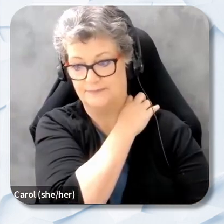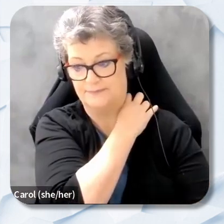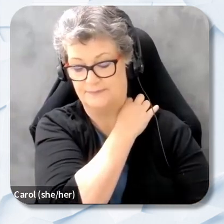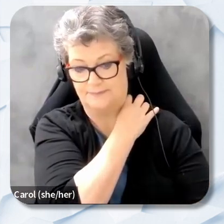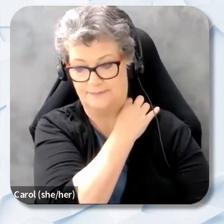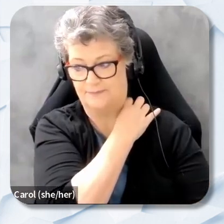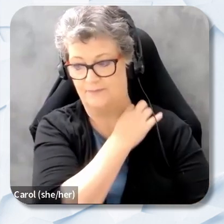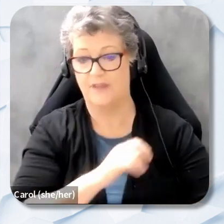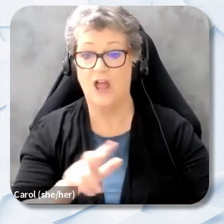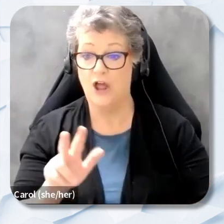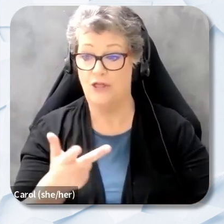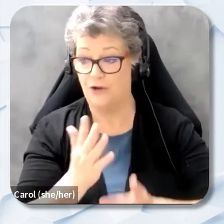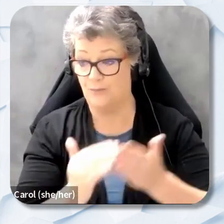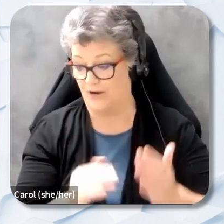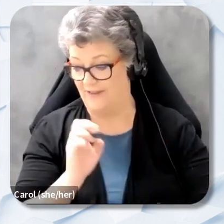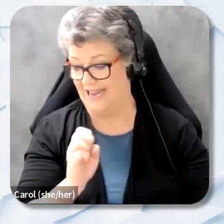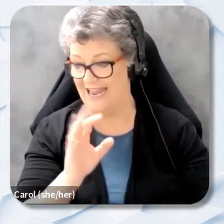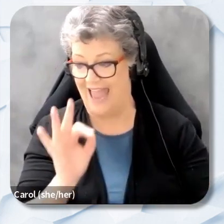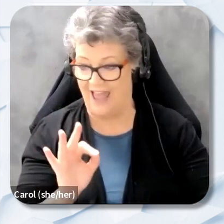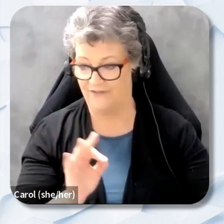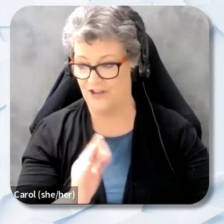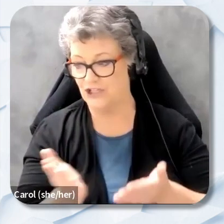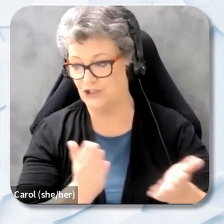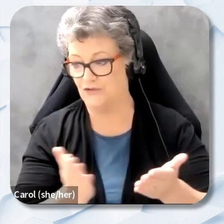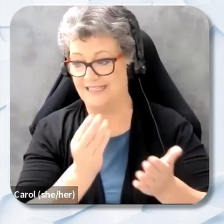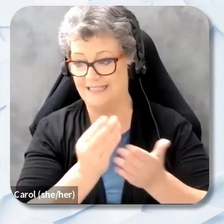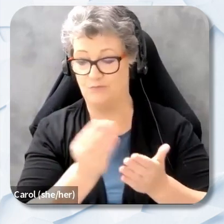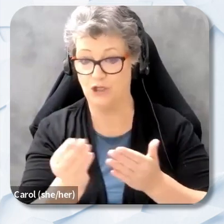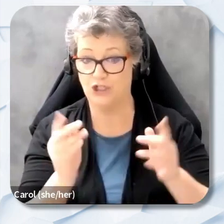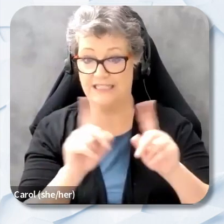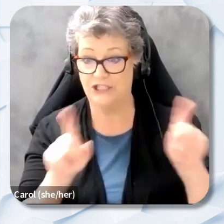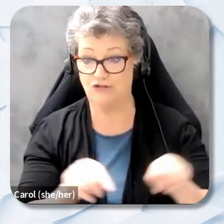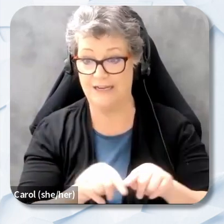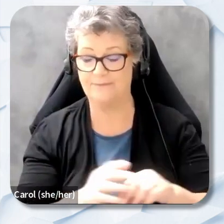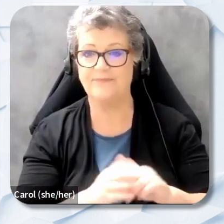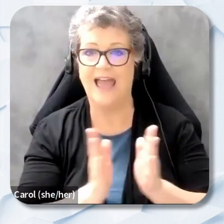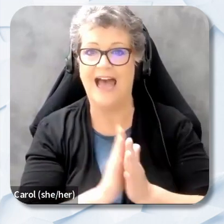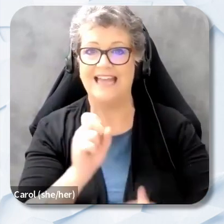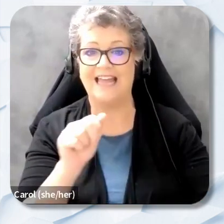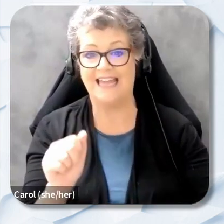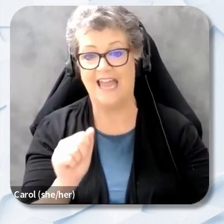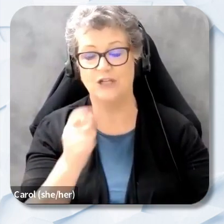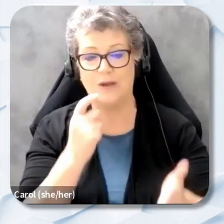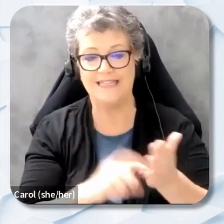The third part of the EEF Services and Purchases screen asks LEAs to identify additional expenditures